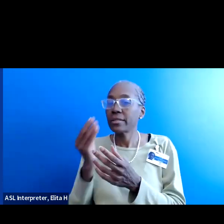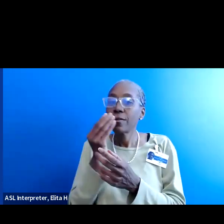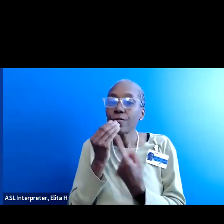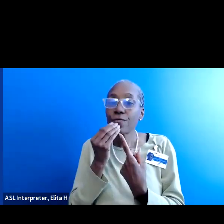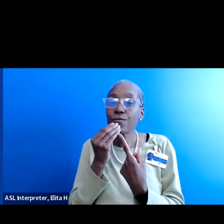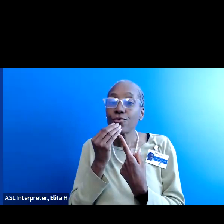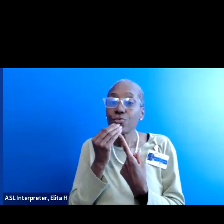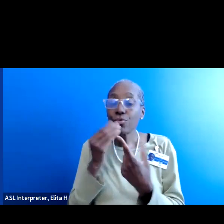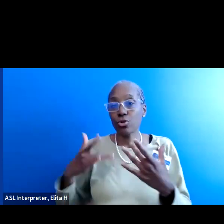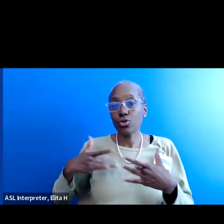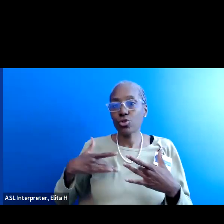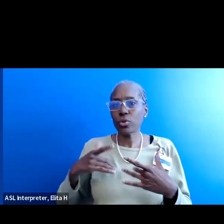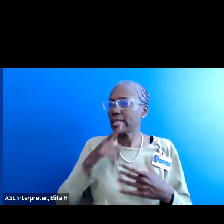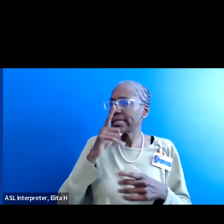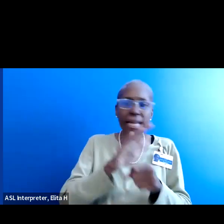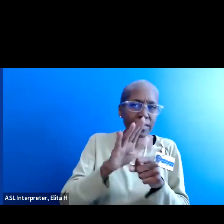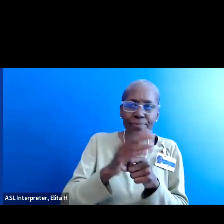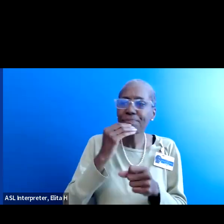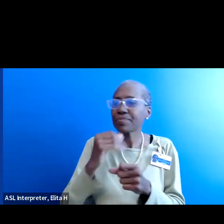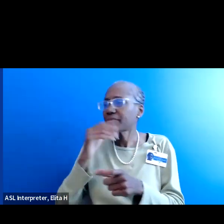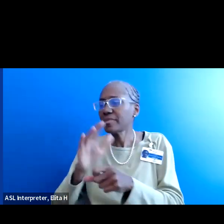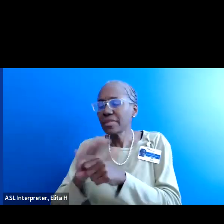concerns, they don't have enough, they don't have enough options, the coffee